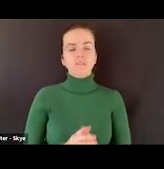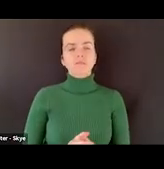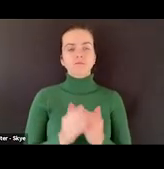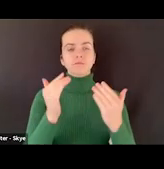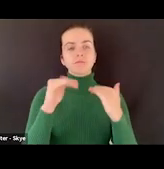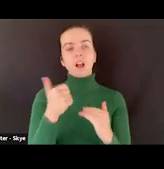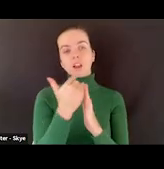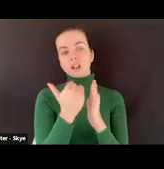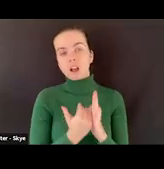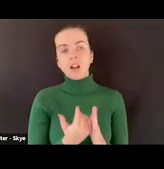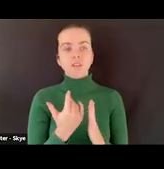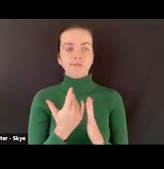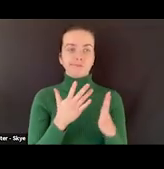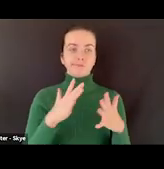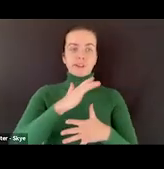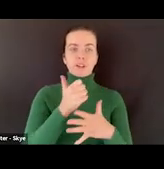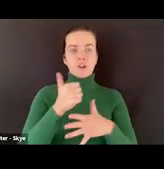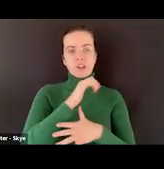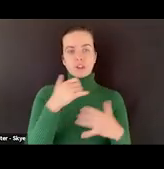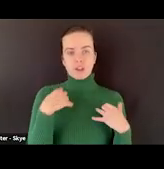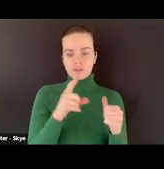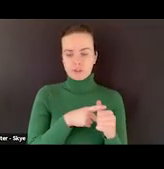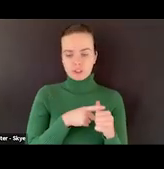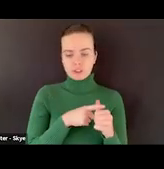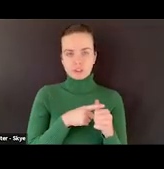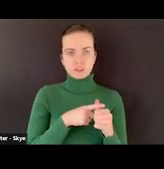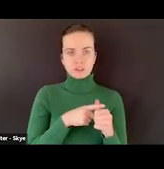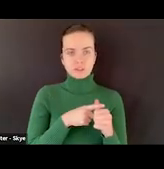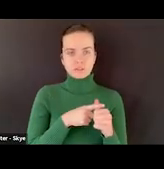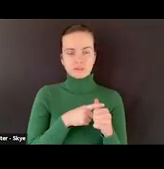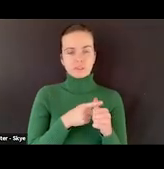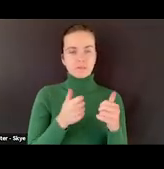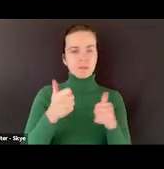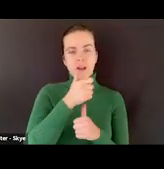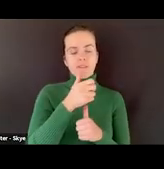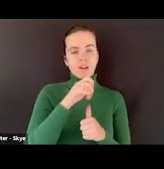was to prioritize your health first above others’ opinions. Put yourself before expectations,